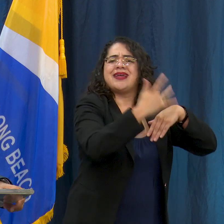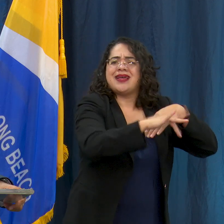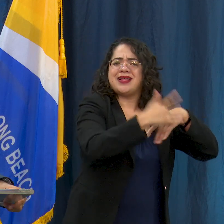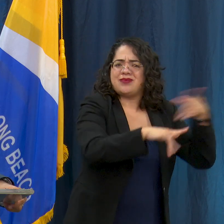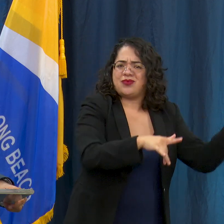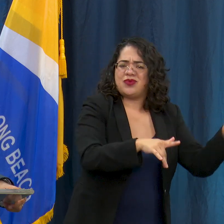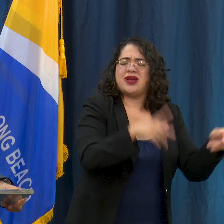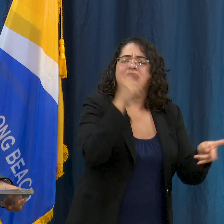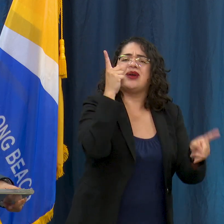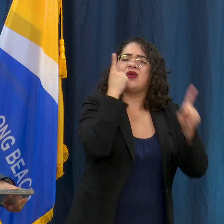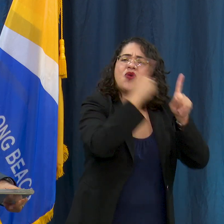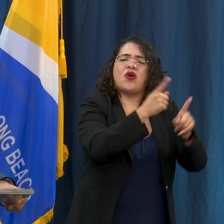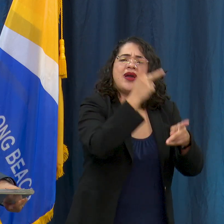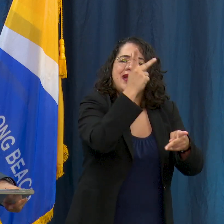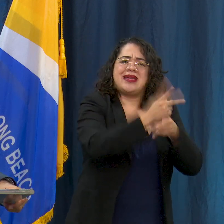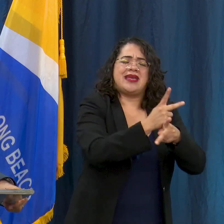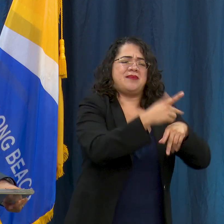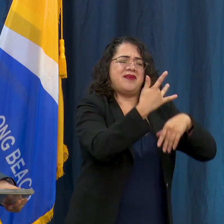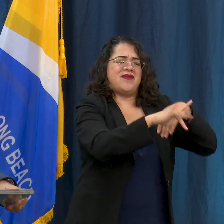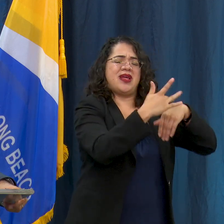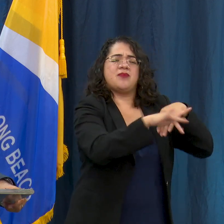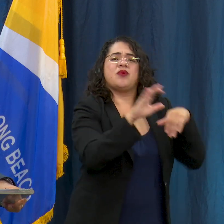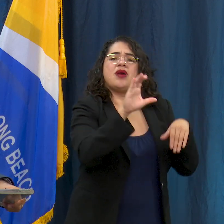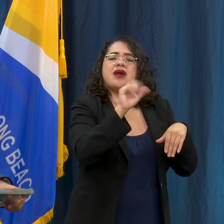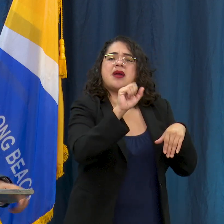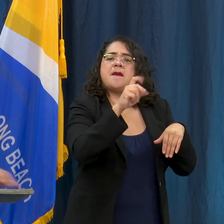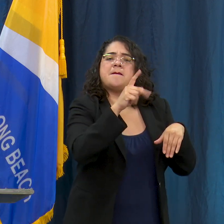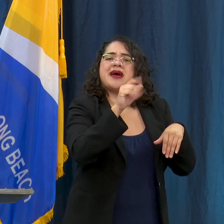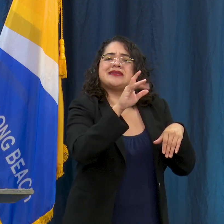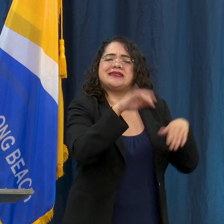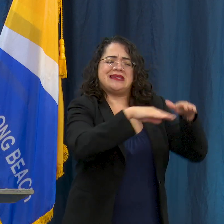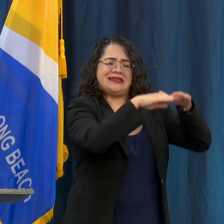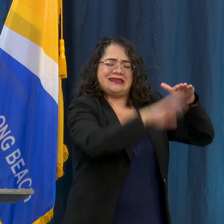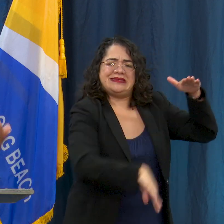need and so I want to thank you for your patience and for supporting your city in